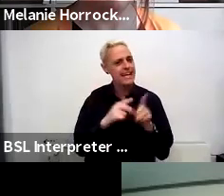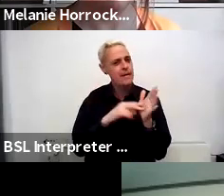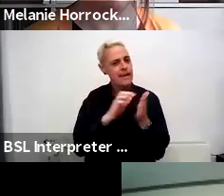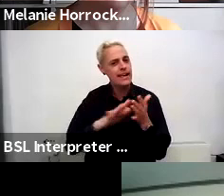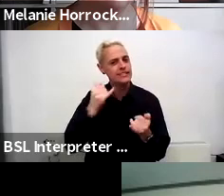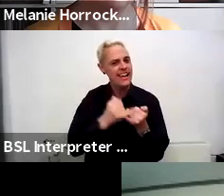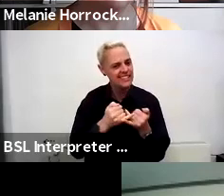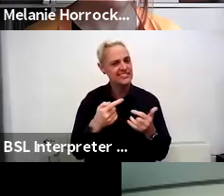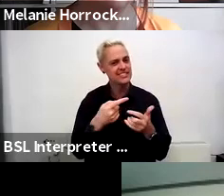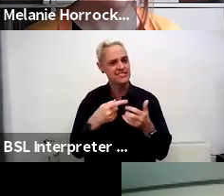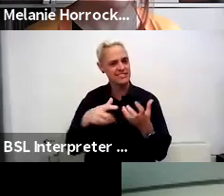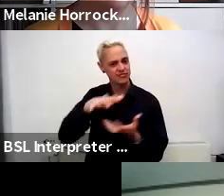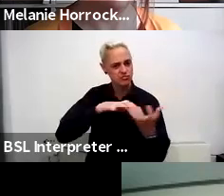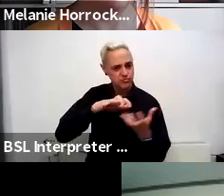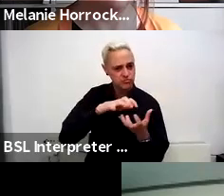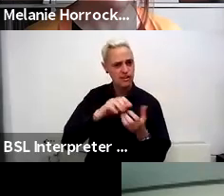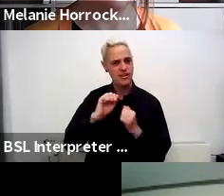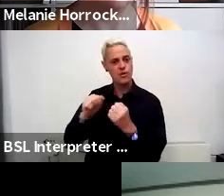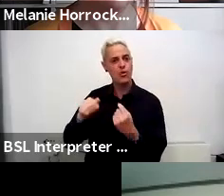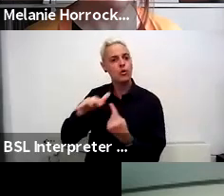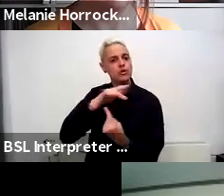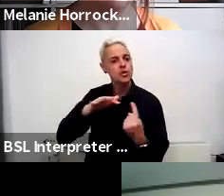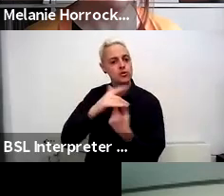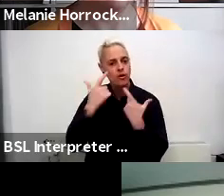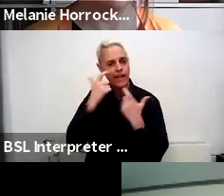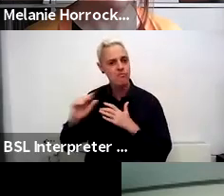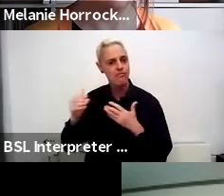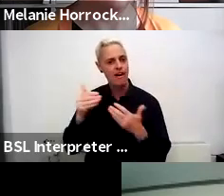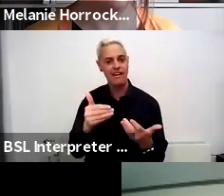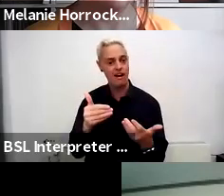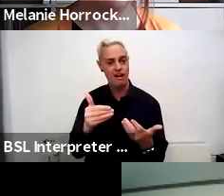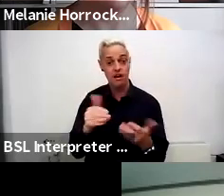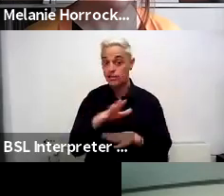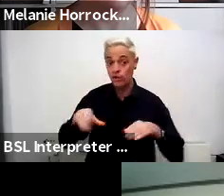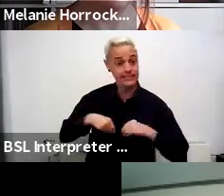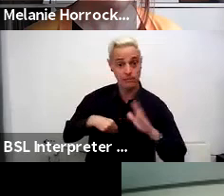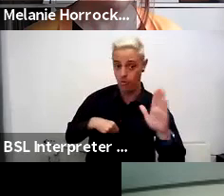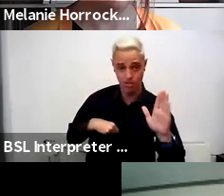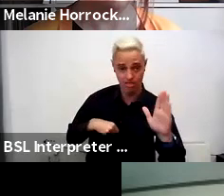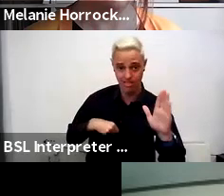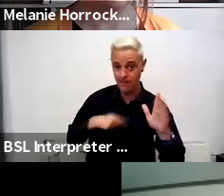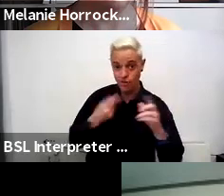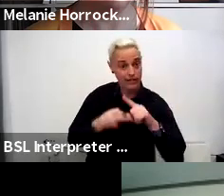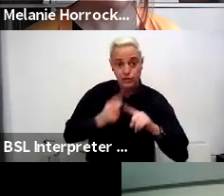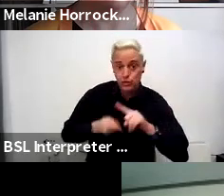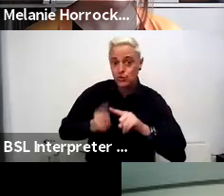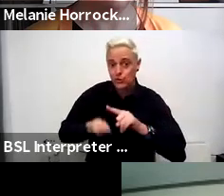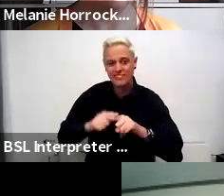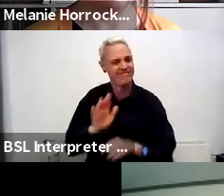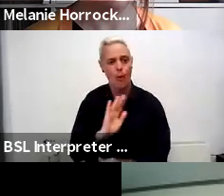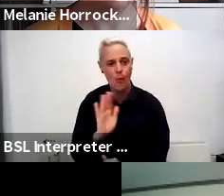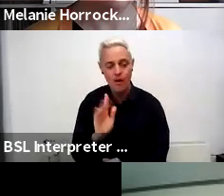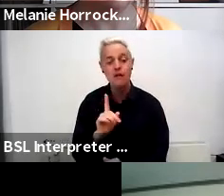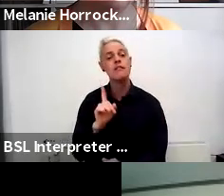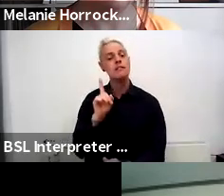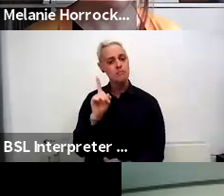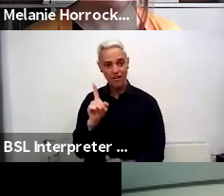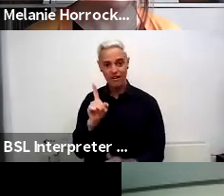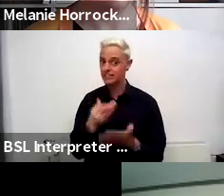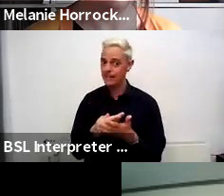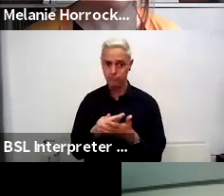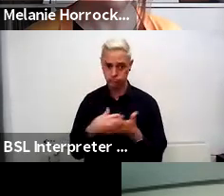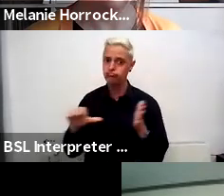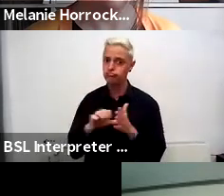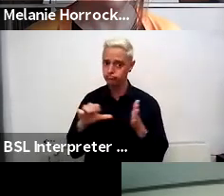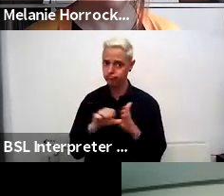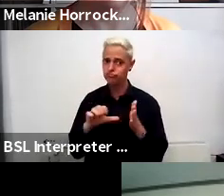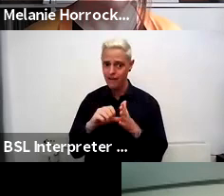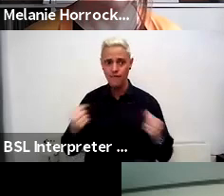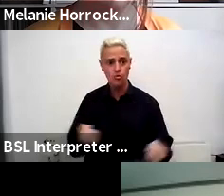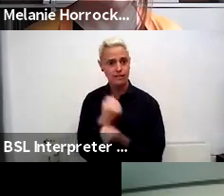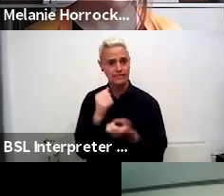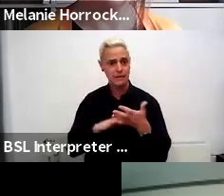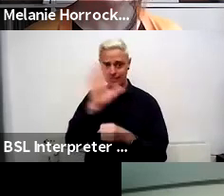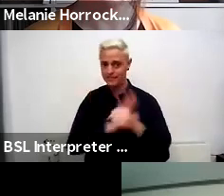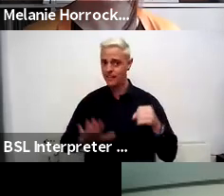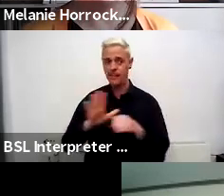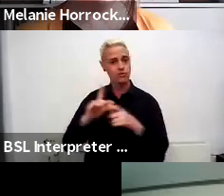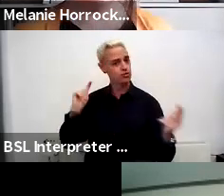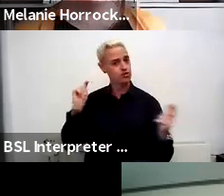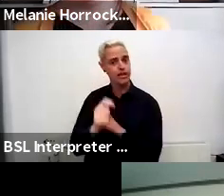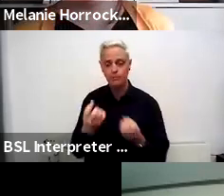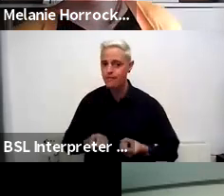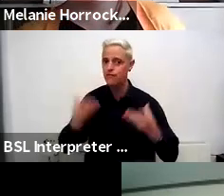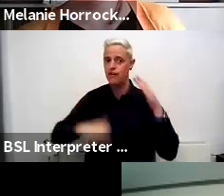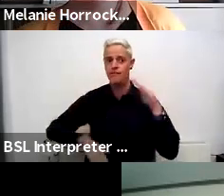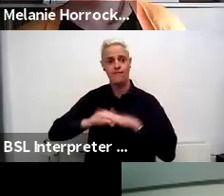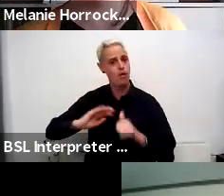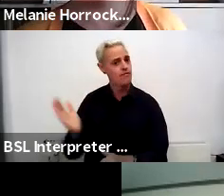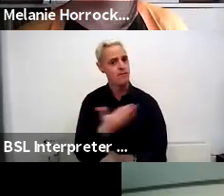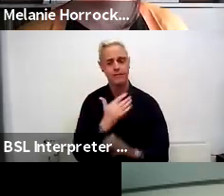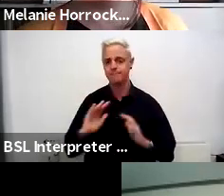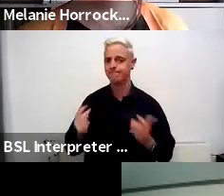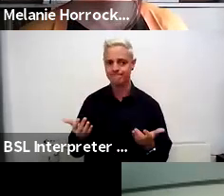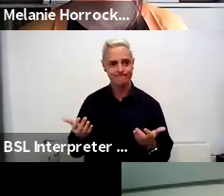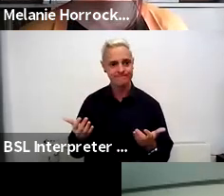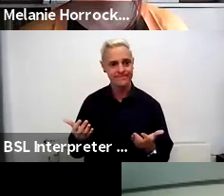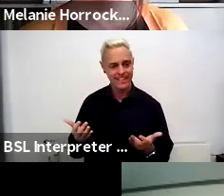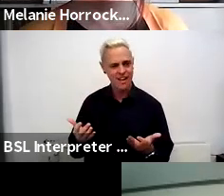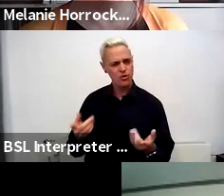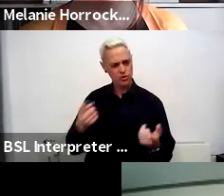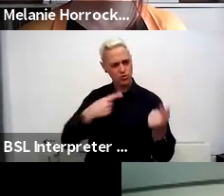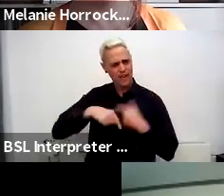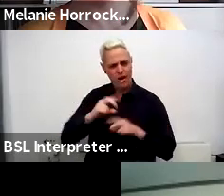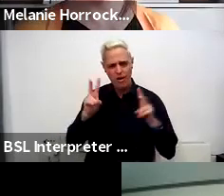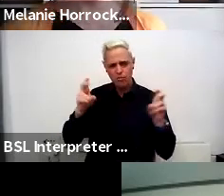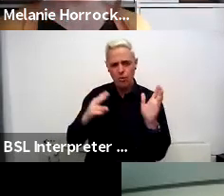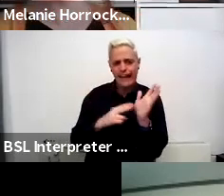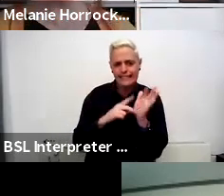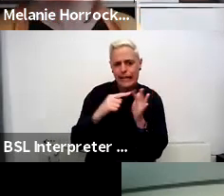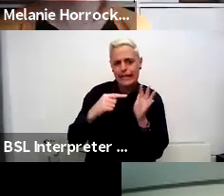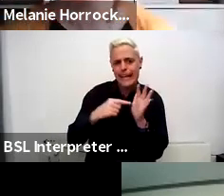into it, it's the way your social care providers build into it. It's not acceptable and these are not exceeding excuses. But we, it will be a huge ass for Greater Manchester, because at the moment we are a net receiver, if I'm correct or we're right on